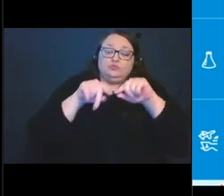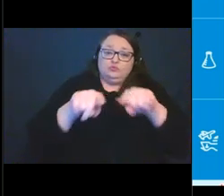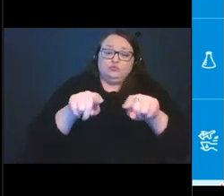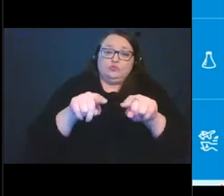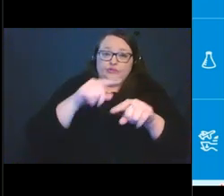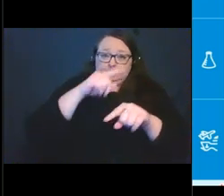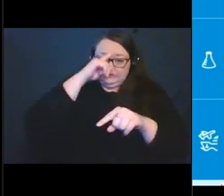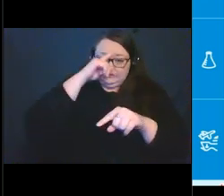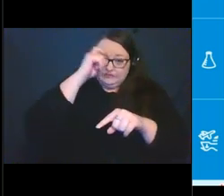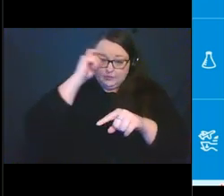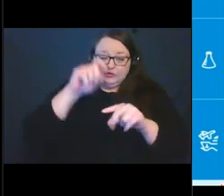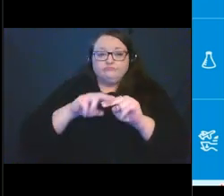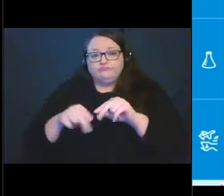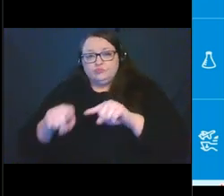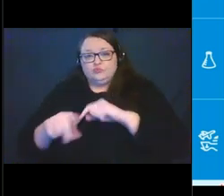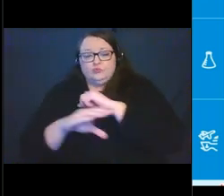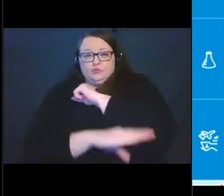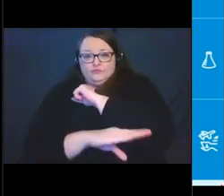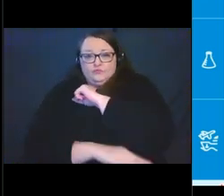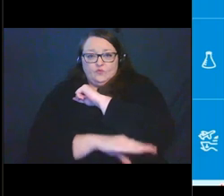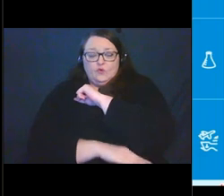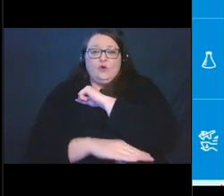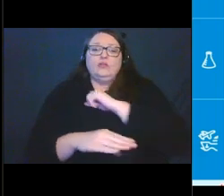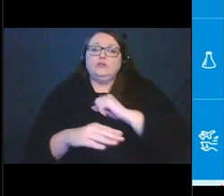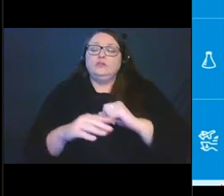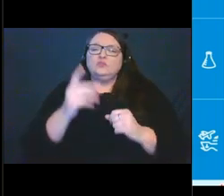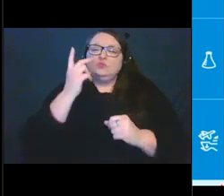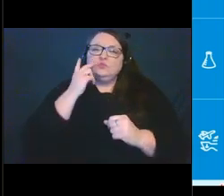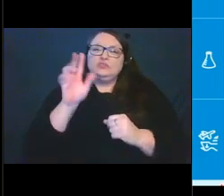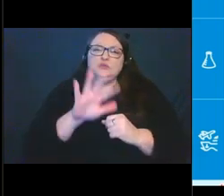non-heat sensitive populations generally acclimate over a 5 day to 2 week period of